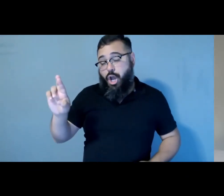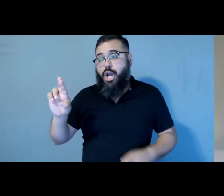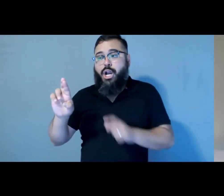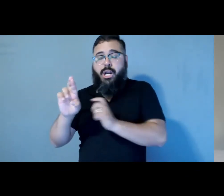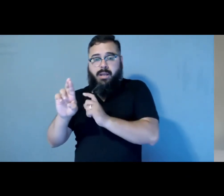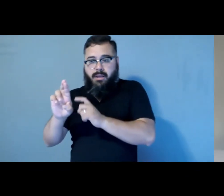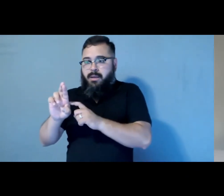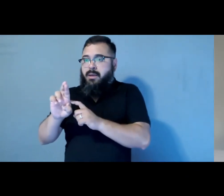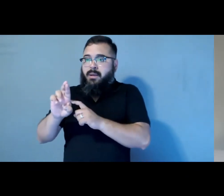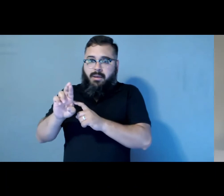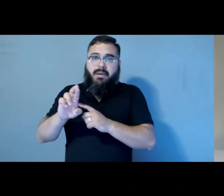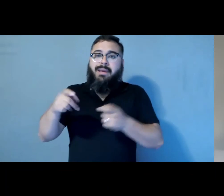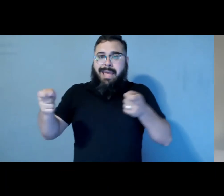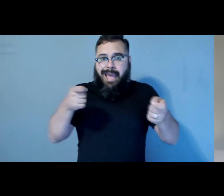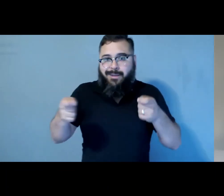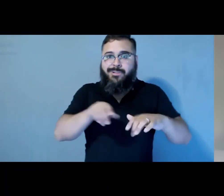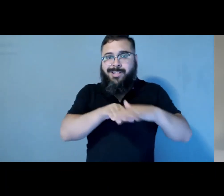and organization that handles accommodation requests.